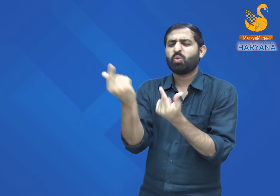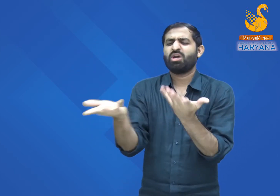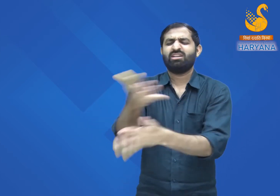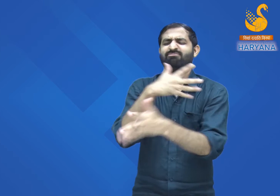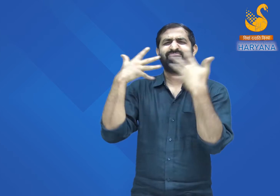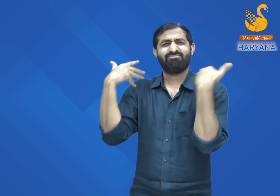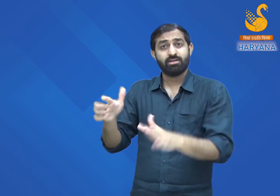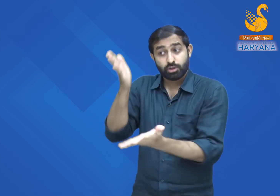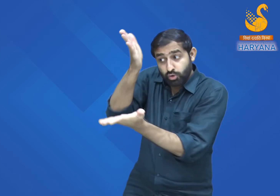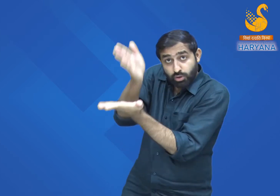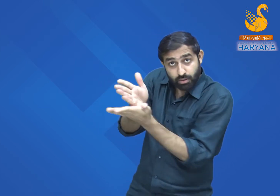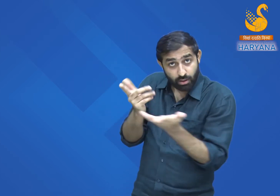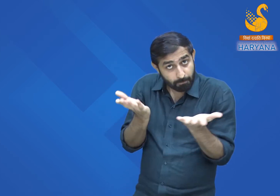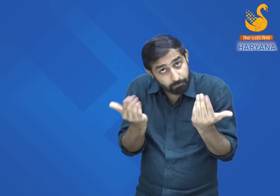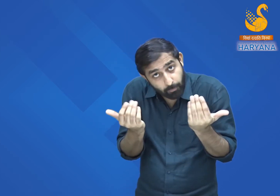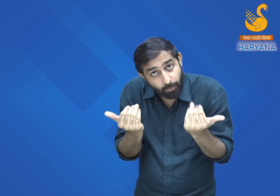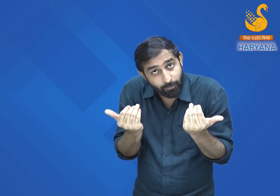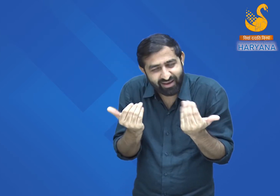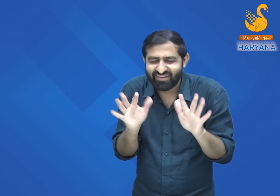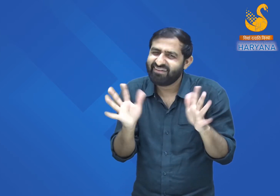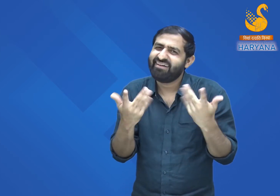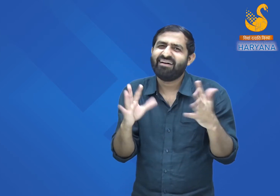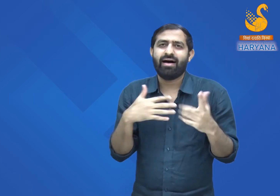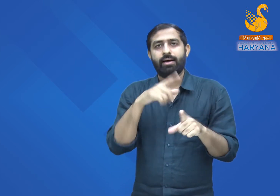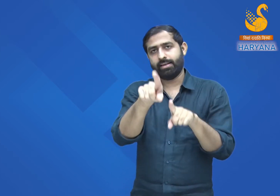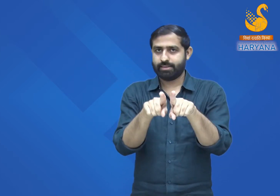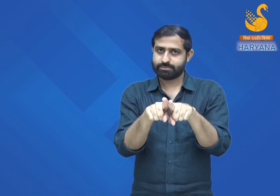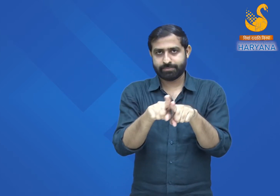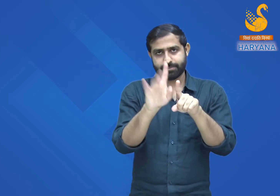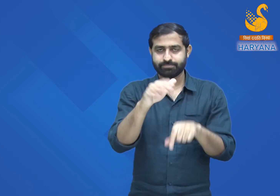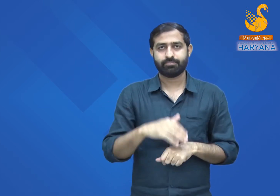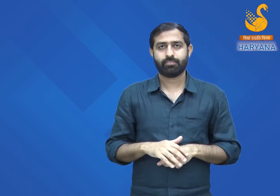from the past into the present. Let me give you an example.